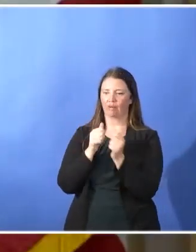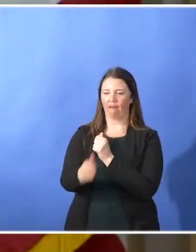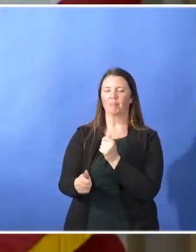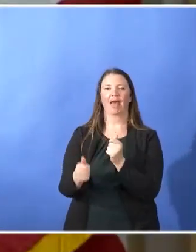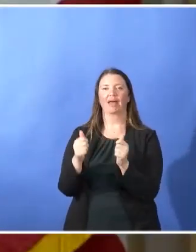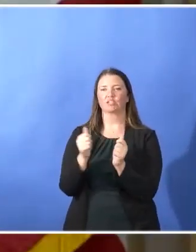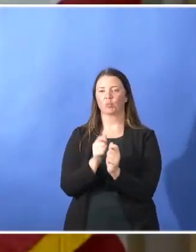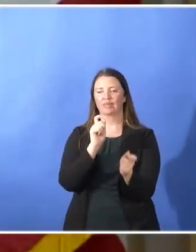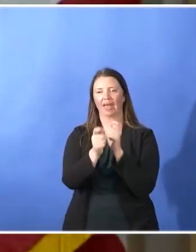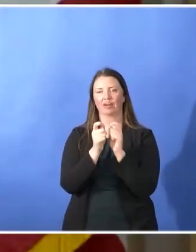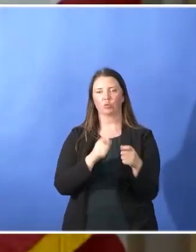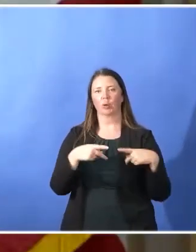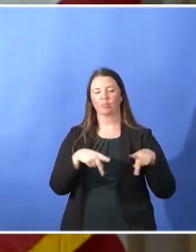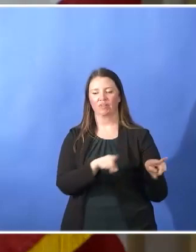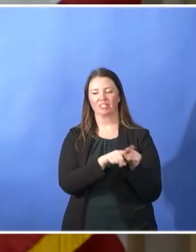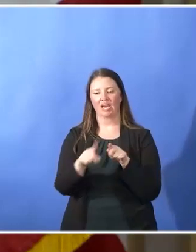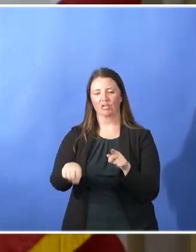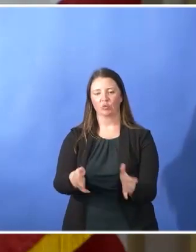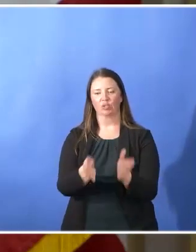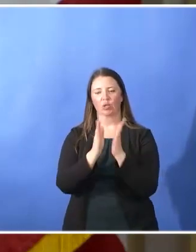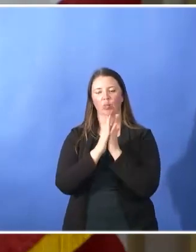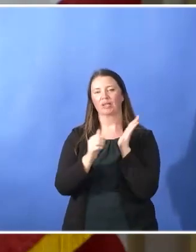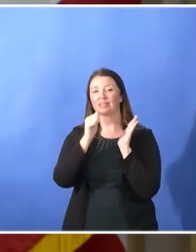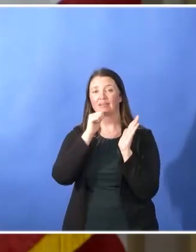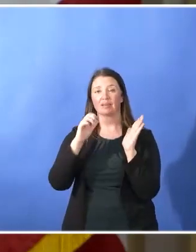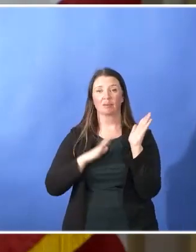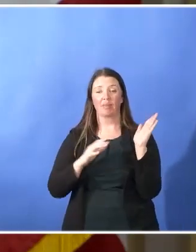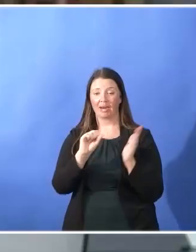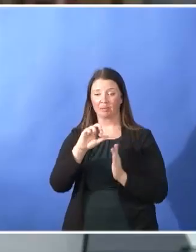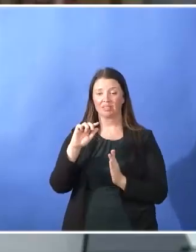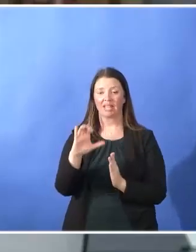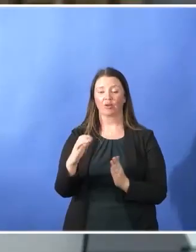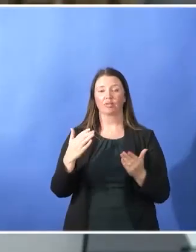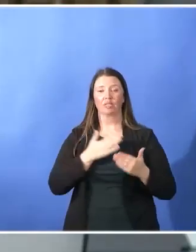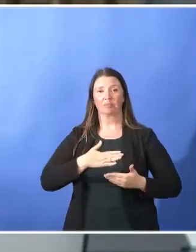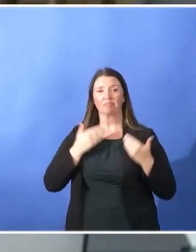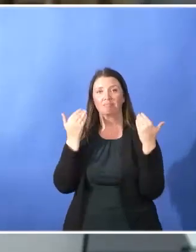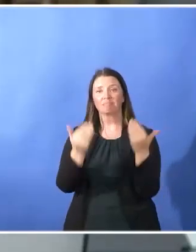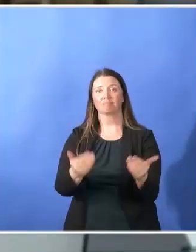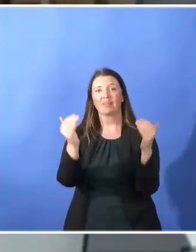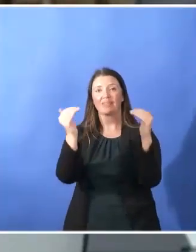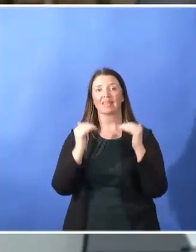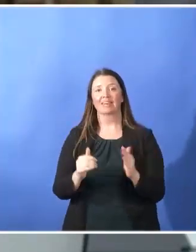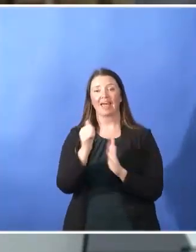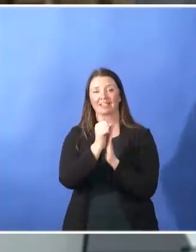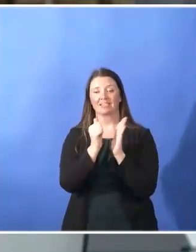THE CHAIR APPROVES. PLEASE ANNOUNCE THE NEXT ITEM ON TODAY'S AGENDA.